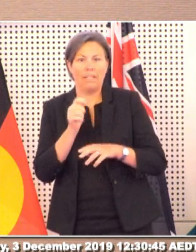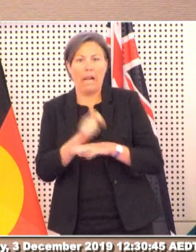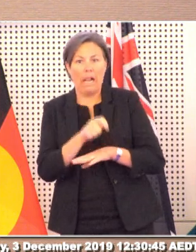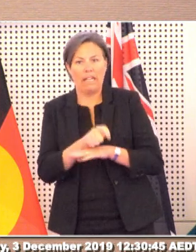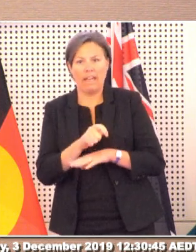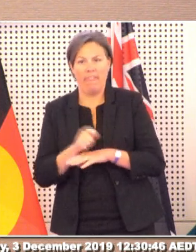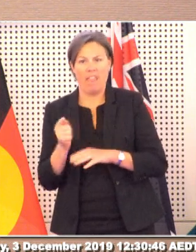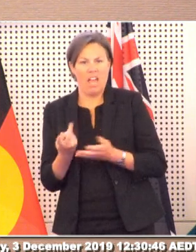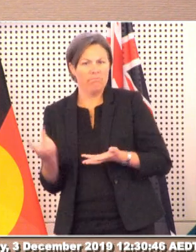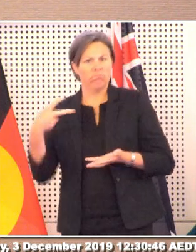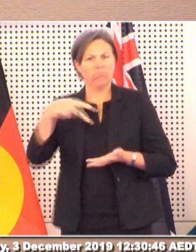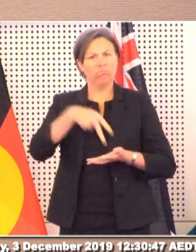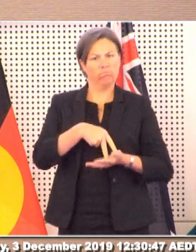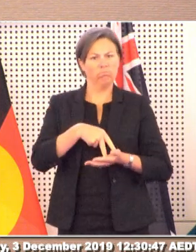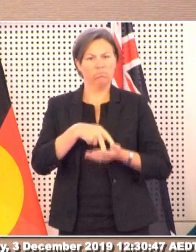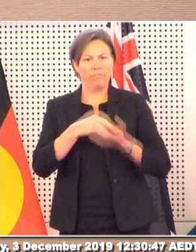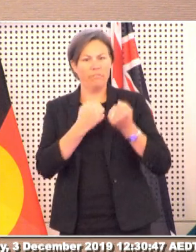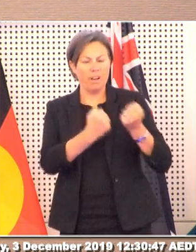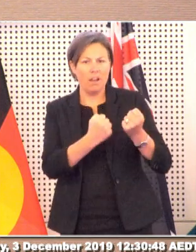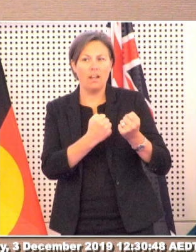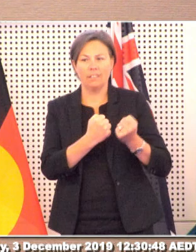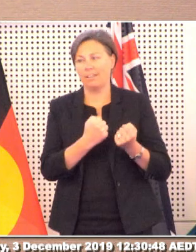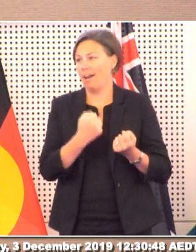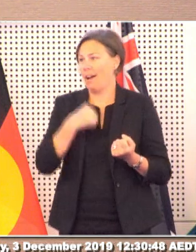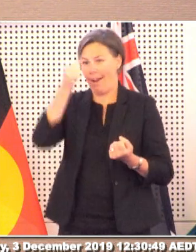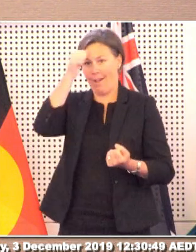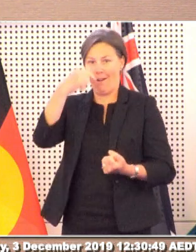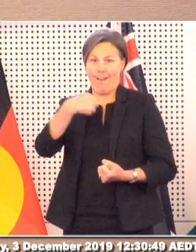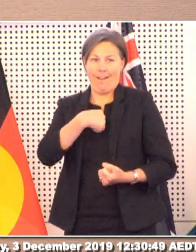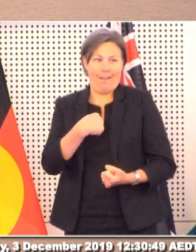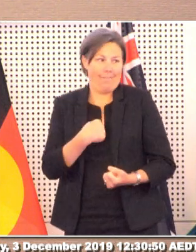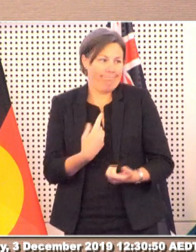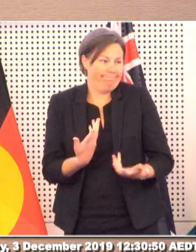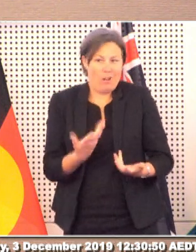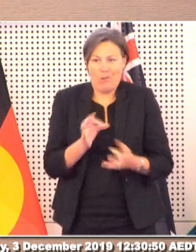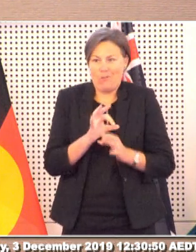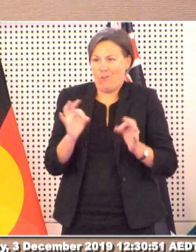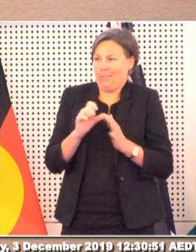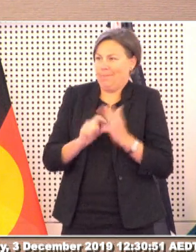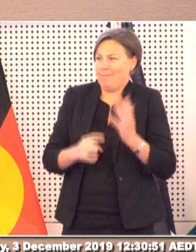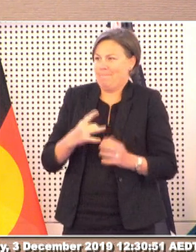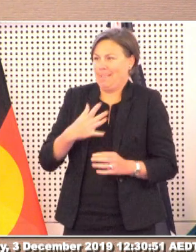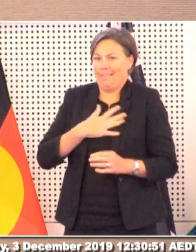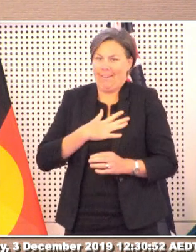And I’m conscious of the irony of me sitting here as an egghead saying that but I think it’s very important.